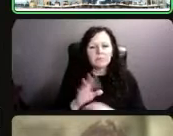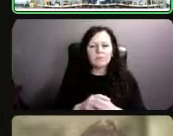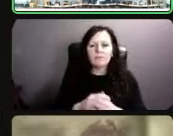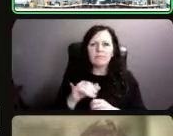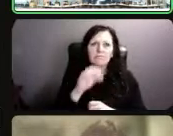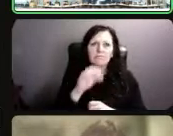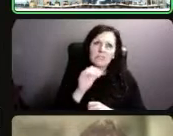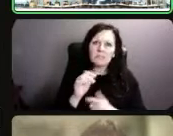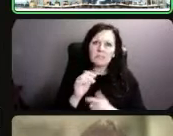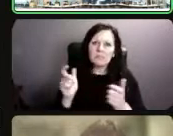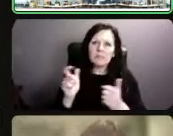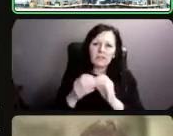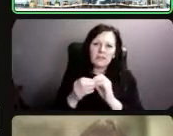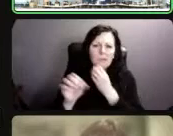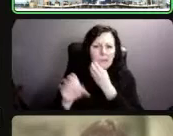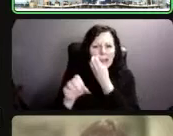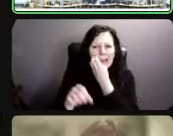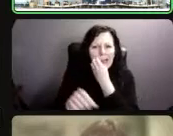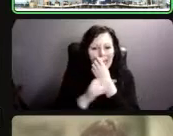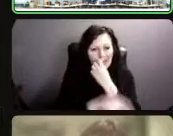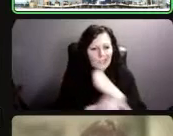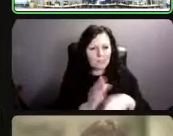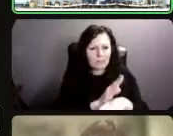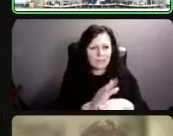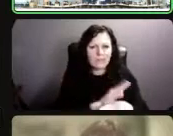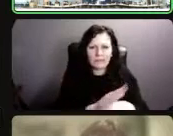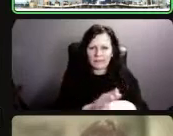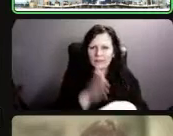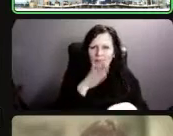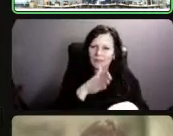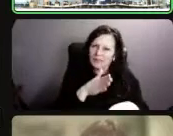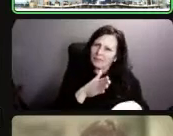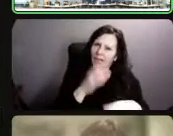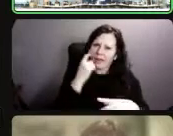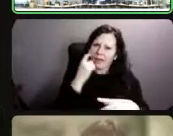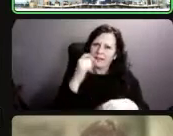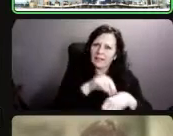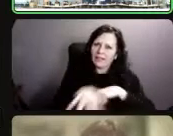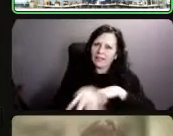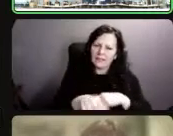OUR.